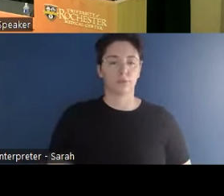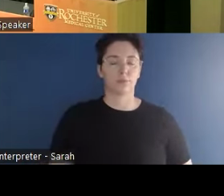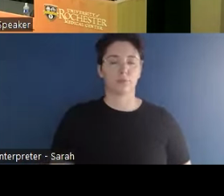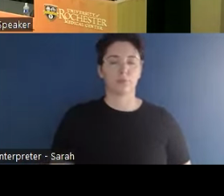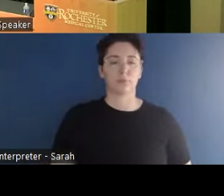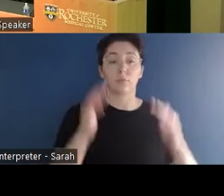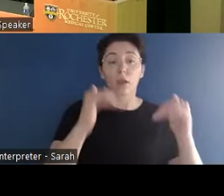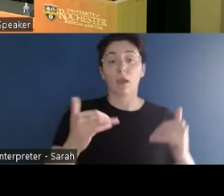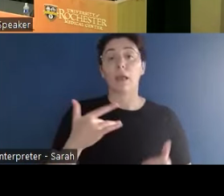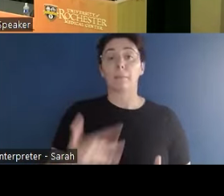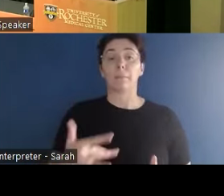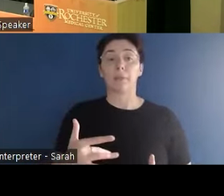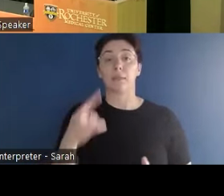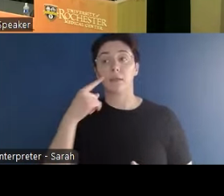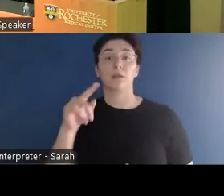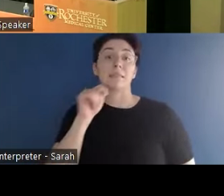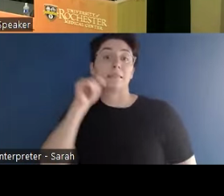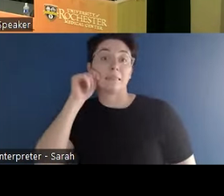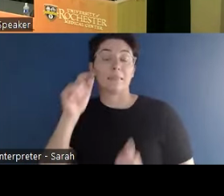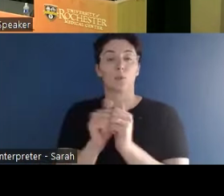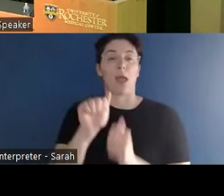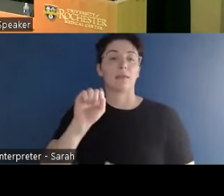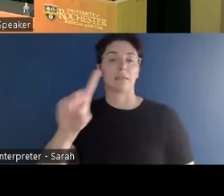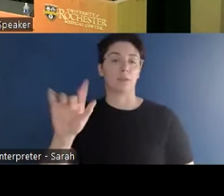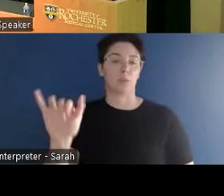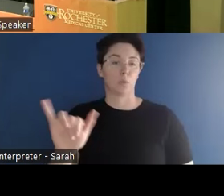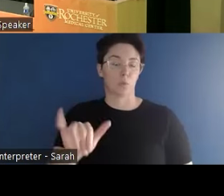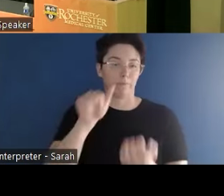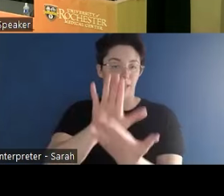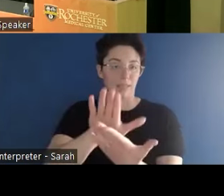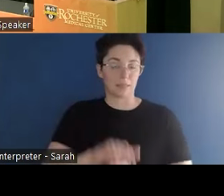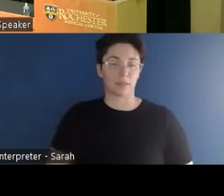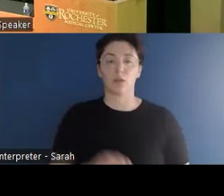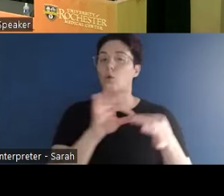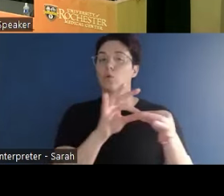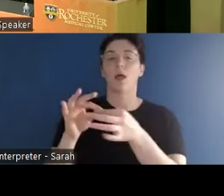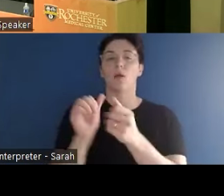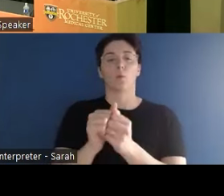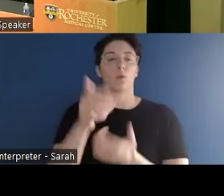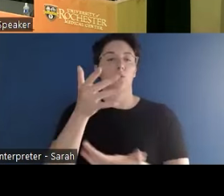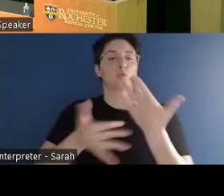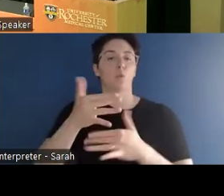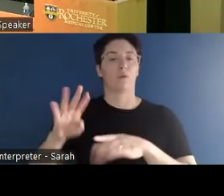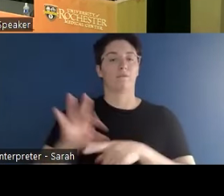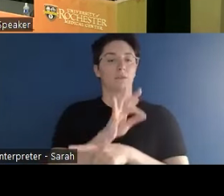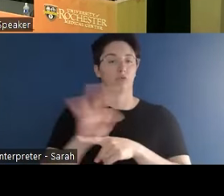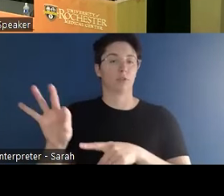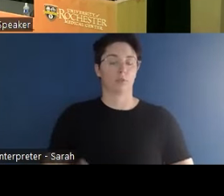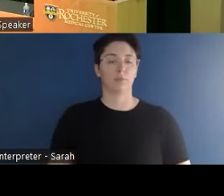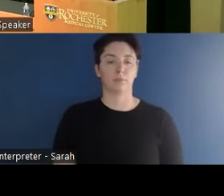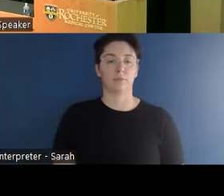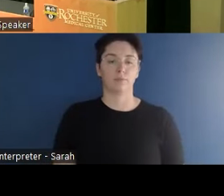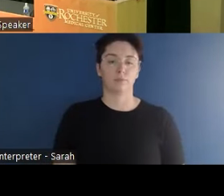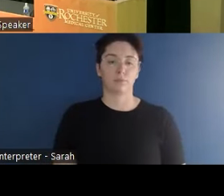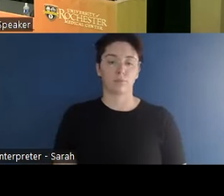adults with ASD and that that was correlated with their social functioning the wearable